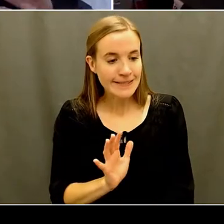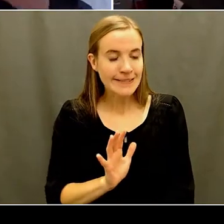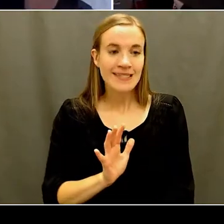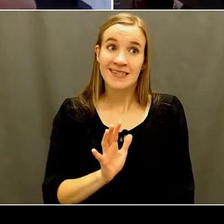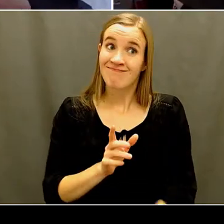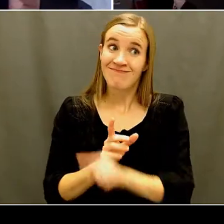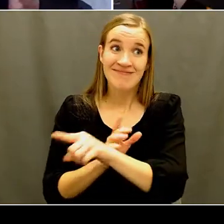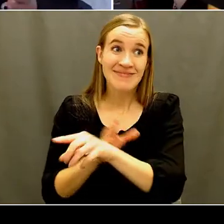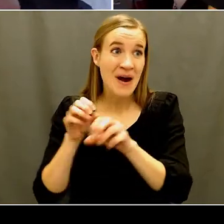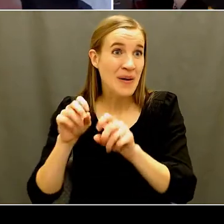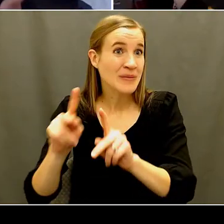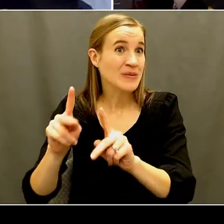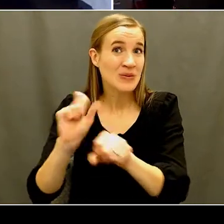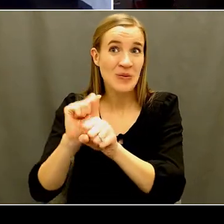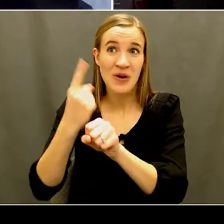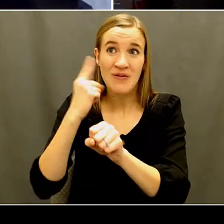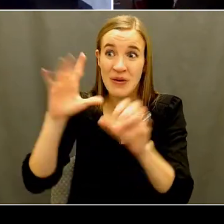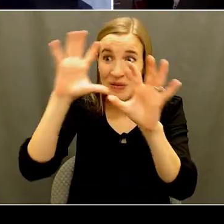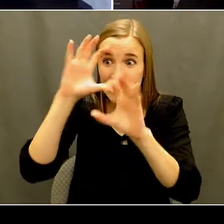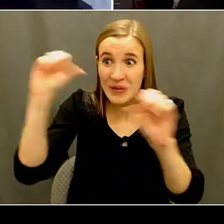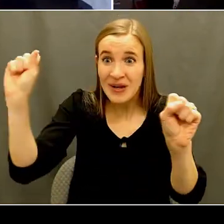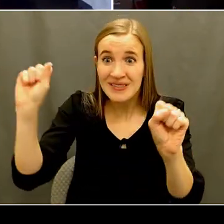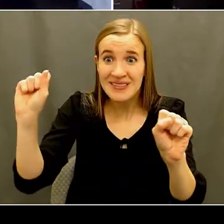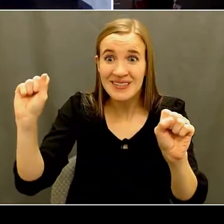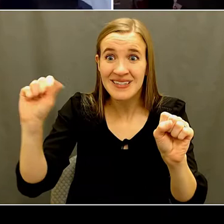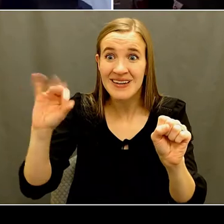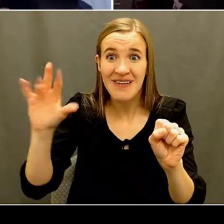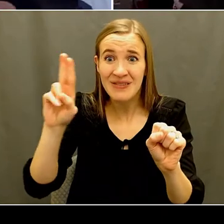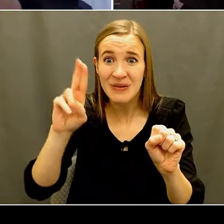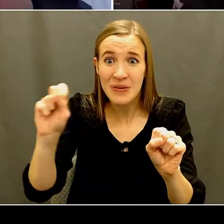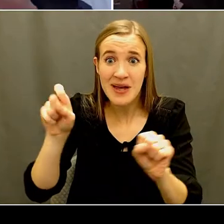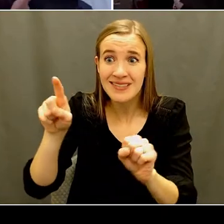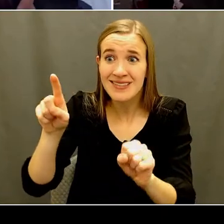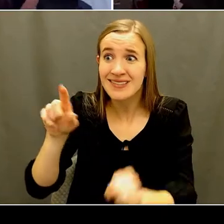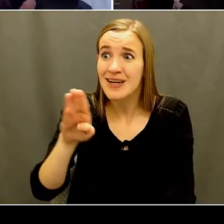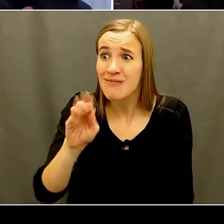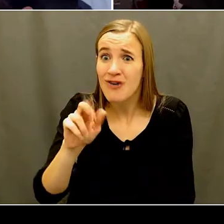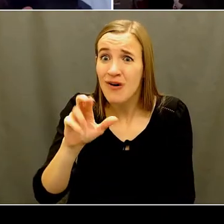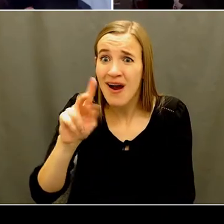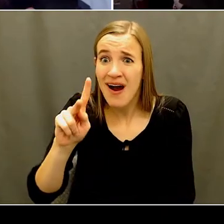partisan but like November 2016 happens, the world looks very different than I